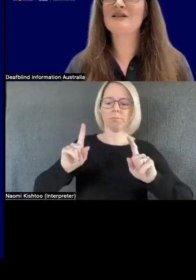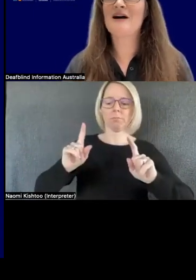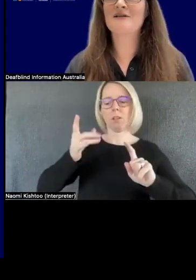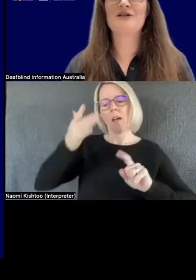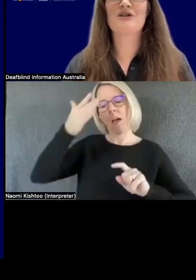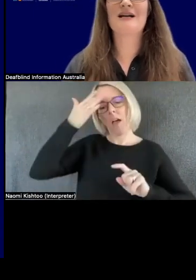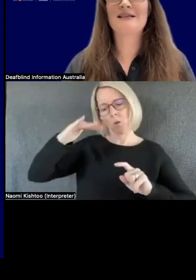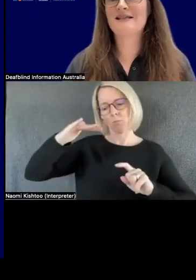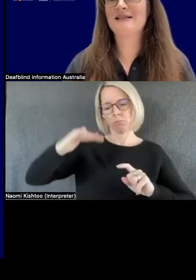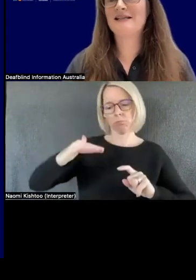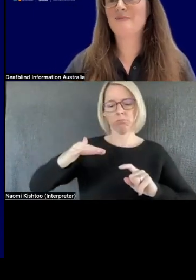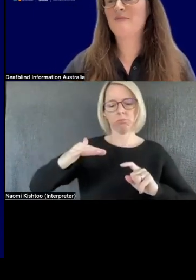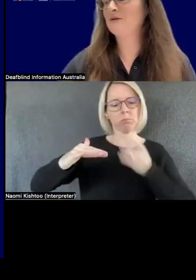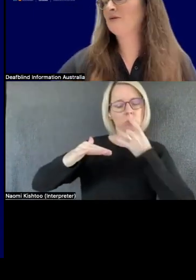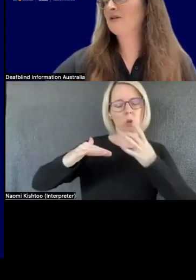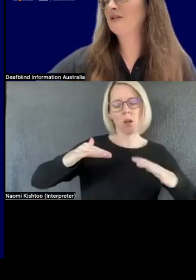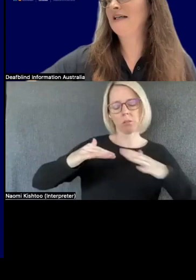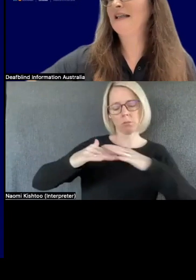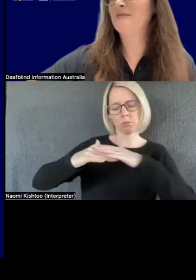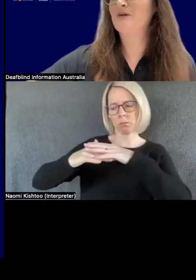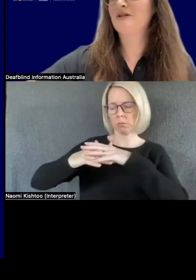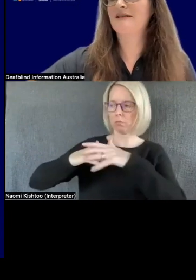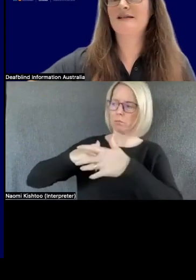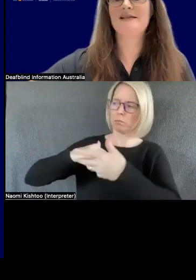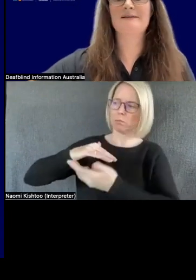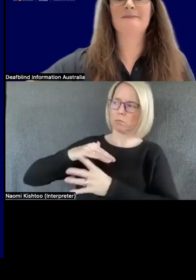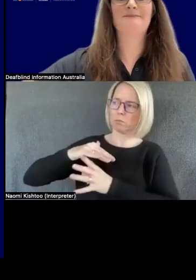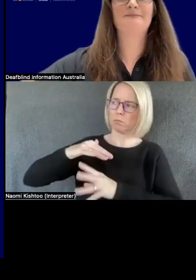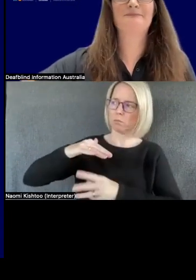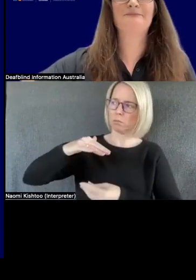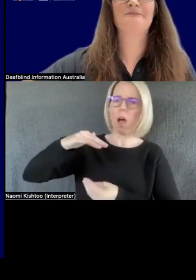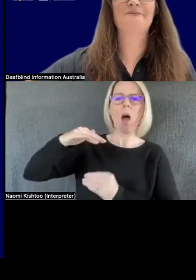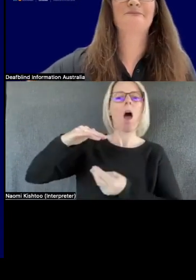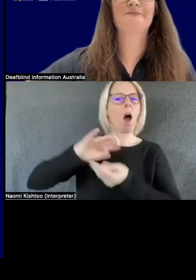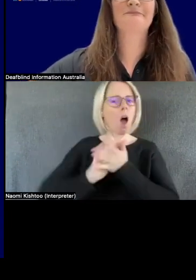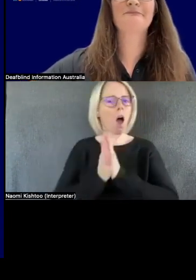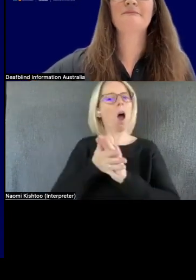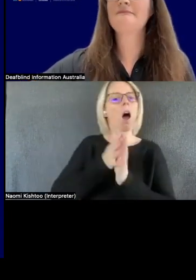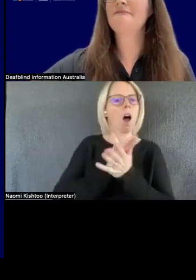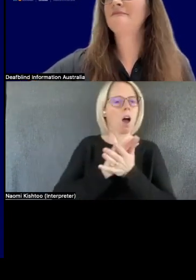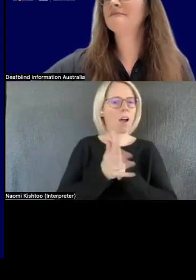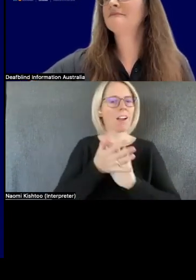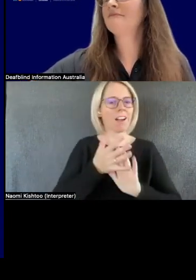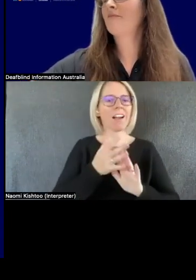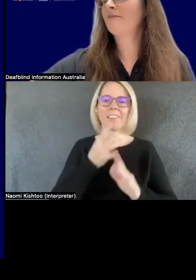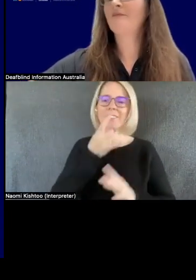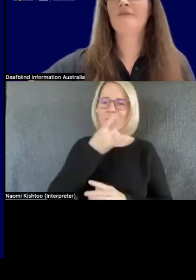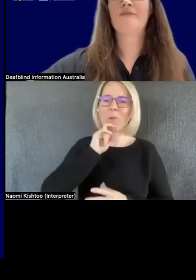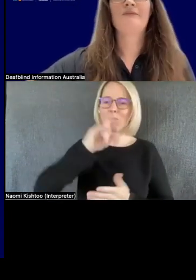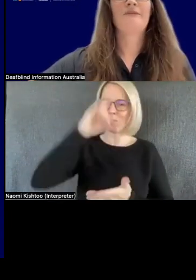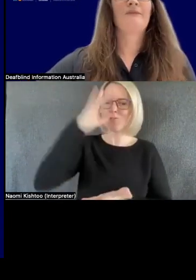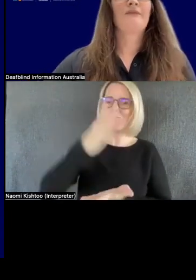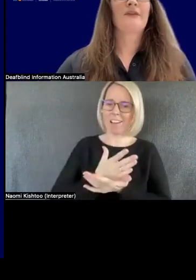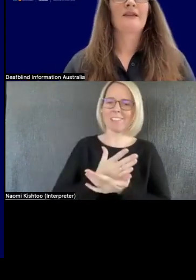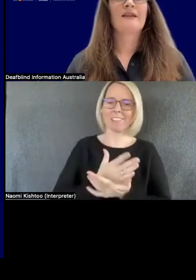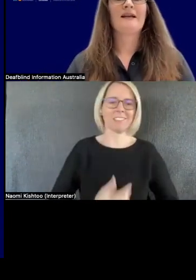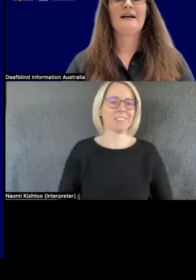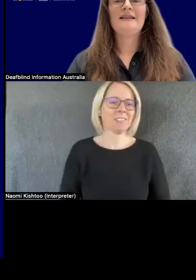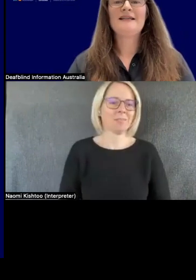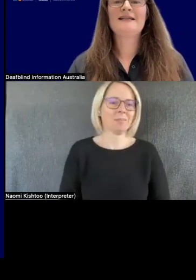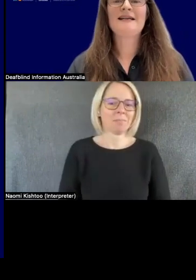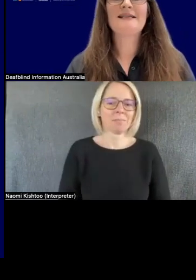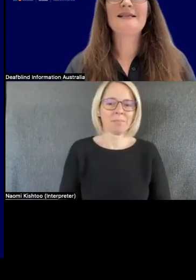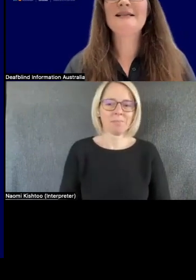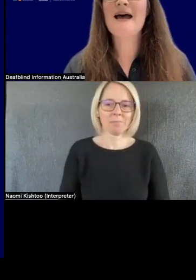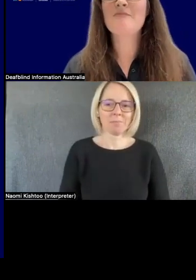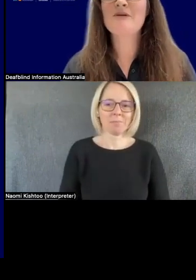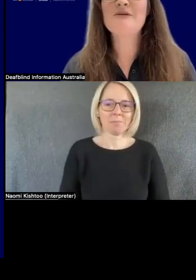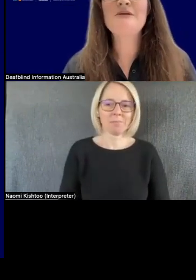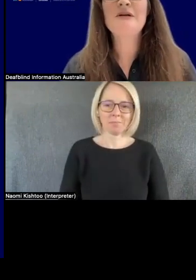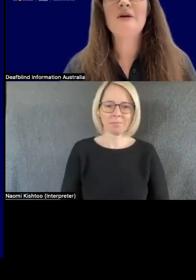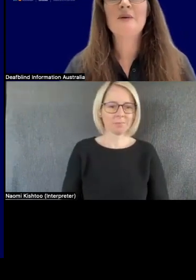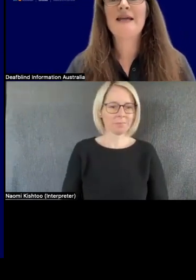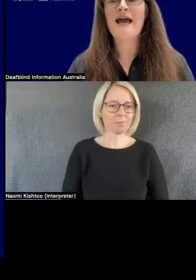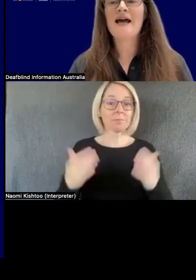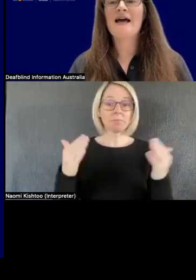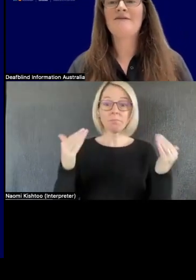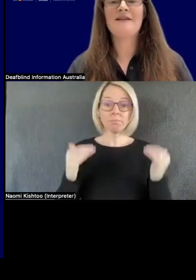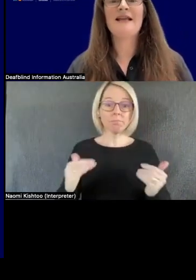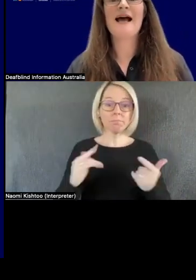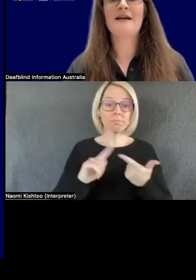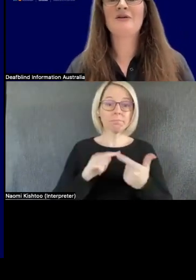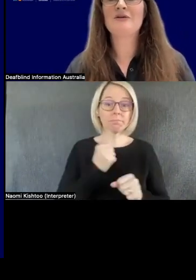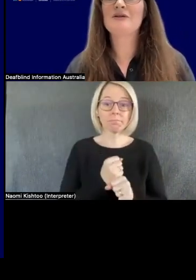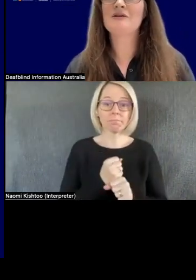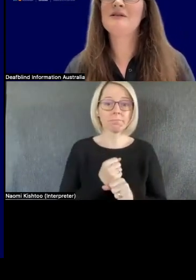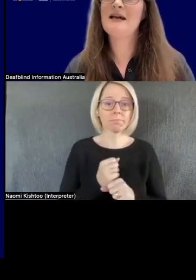the child’s trust is built in the process. In this next example we have the adult